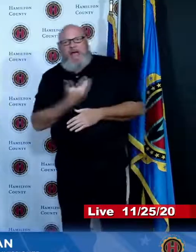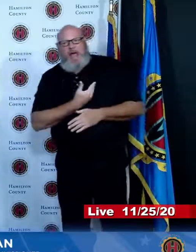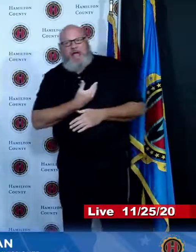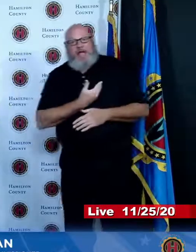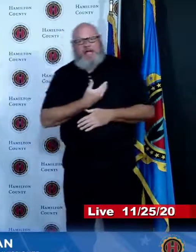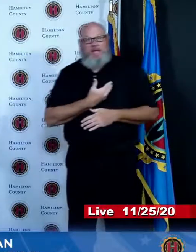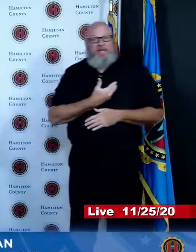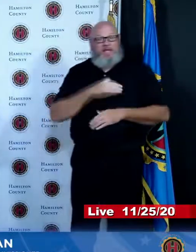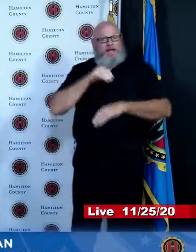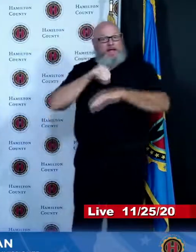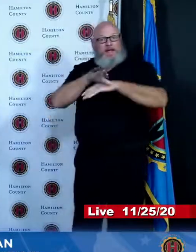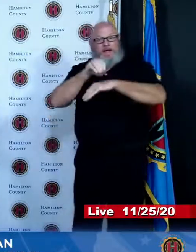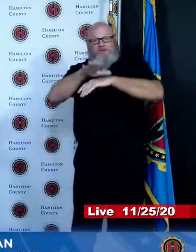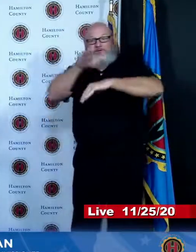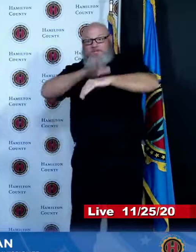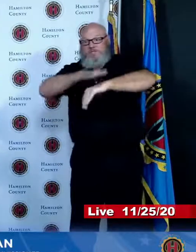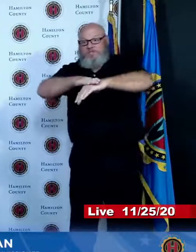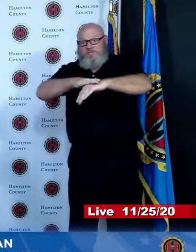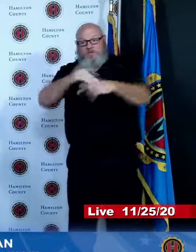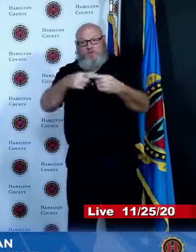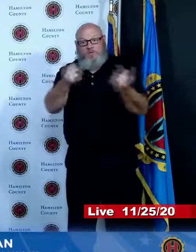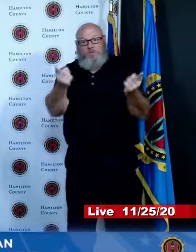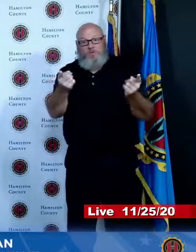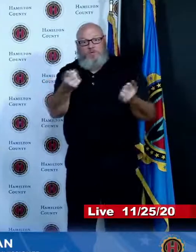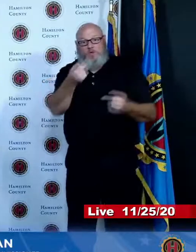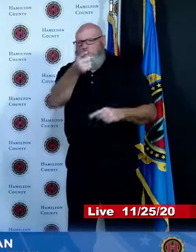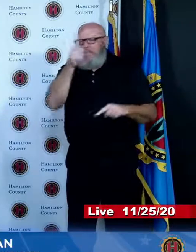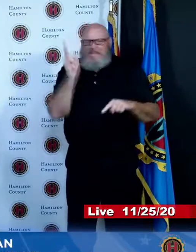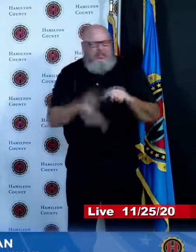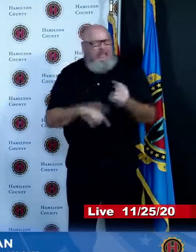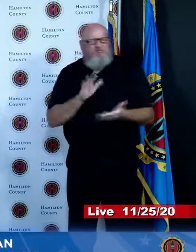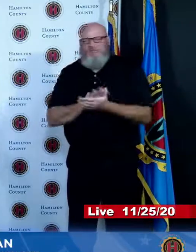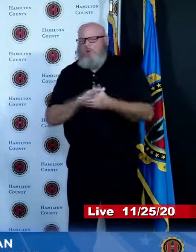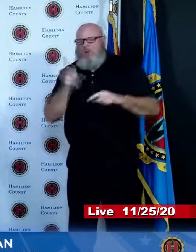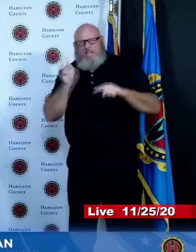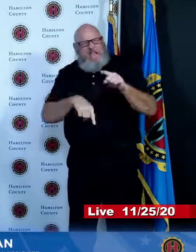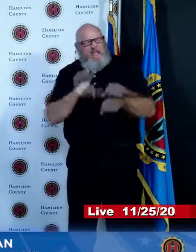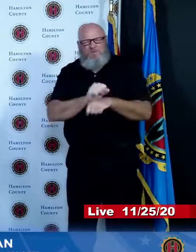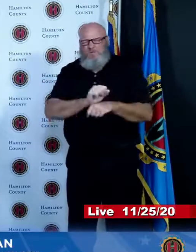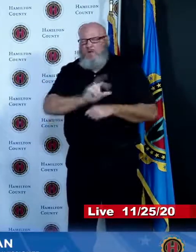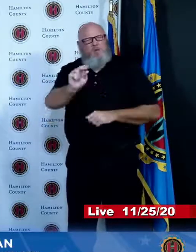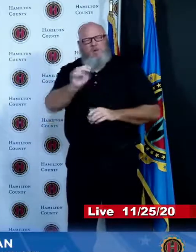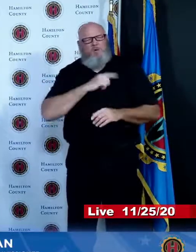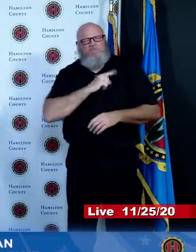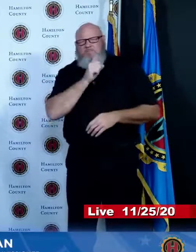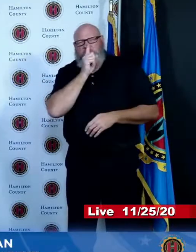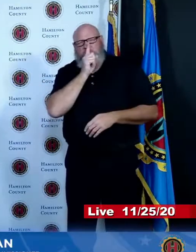right now we must do what it takes to continue to lower our spread of Covid-19 within our community